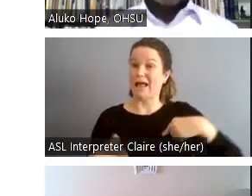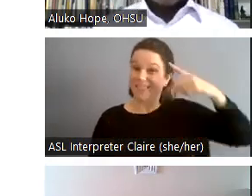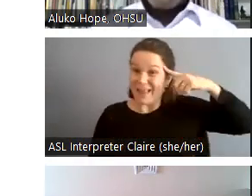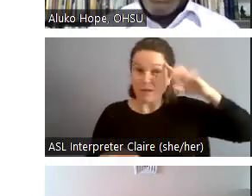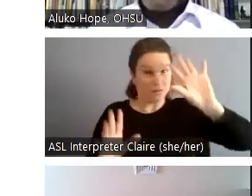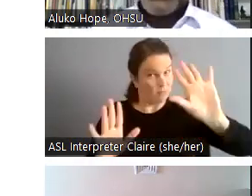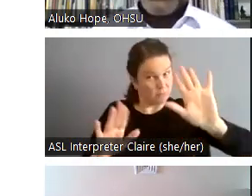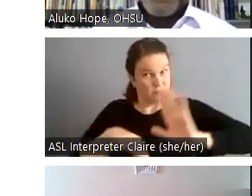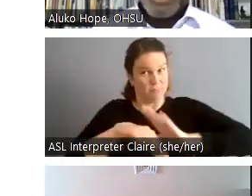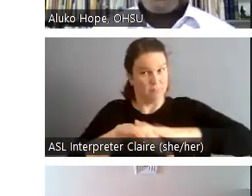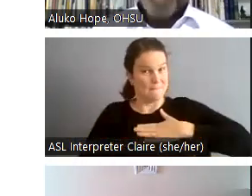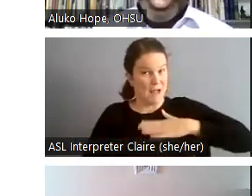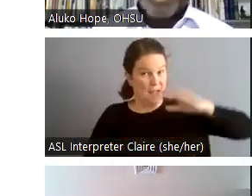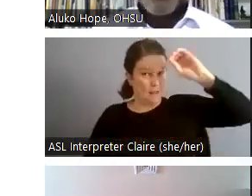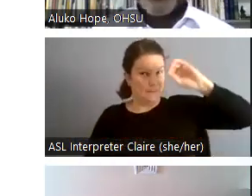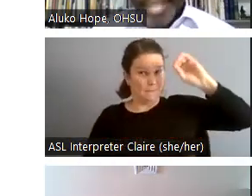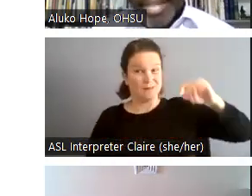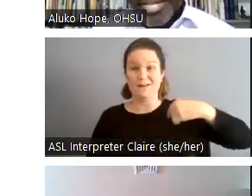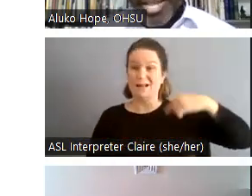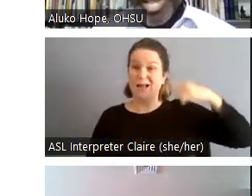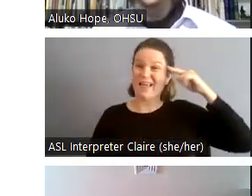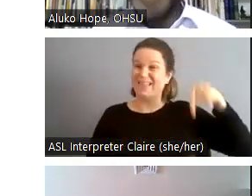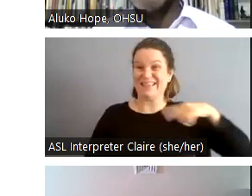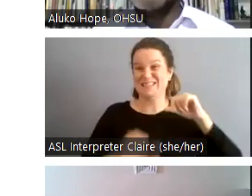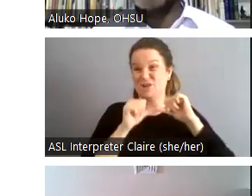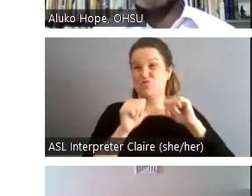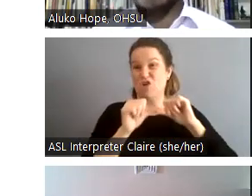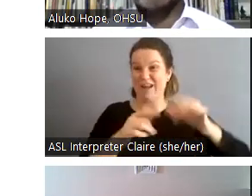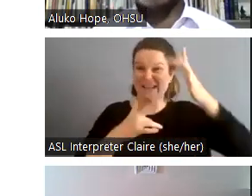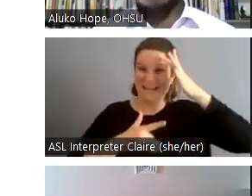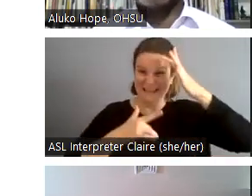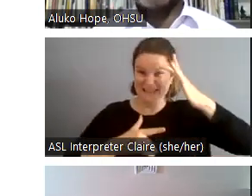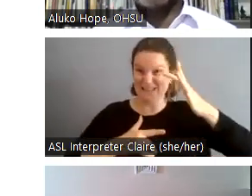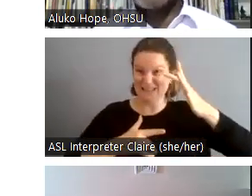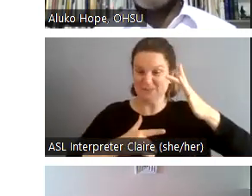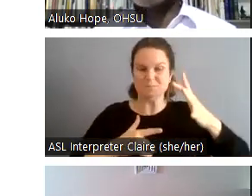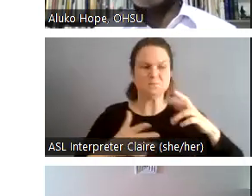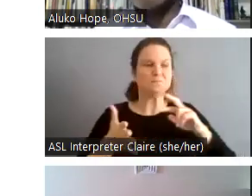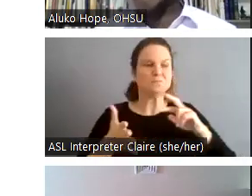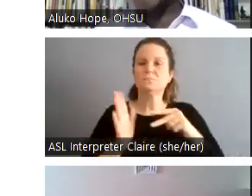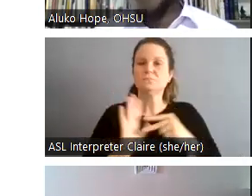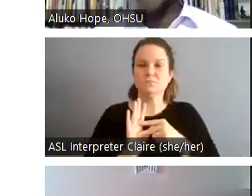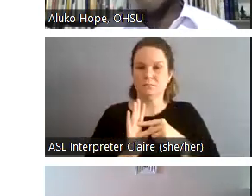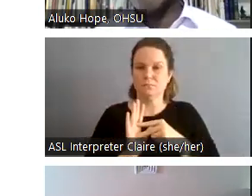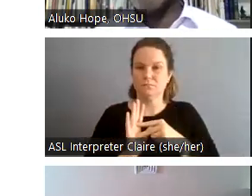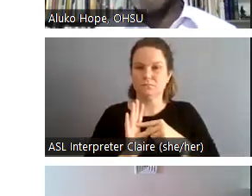I actually think that it's a chronic illness. And when I say that it's a chronic illness, I actually still,